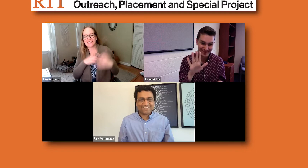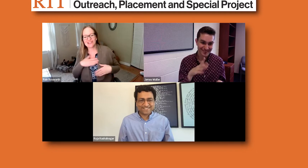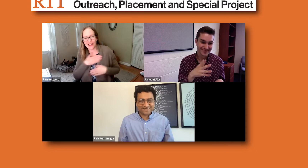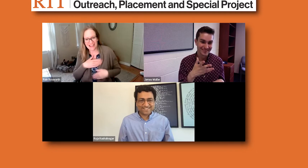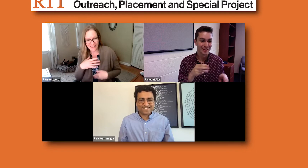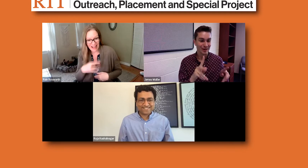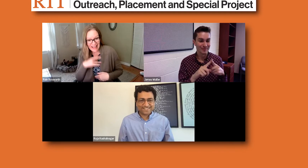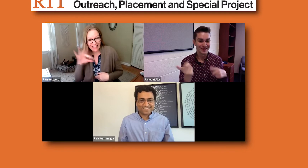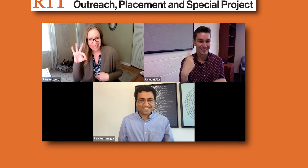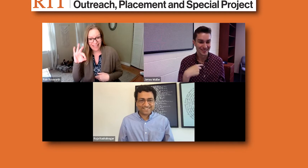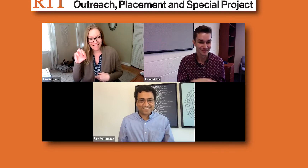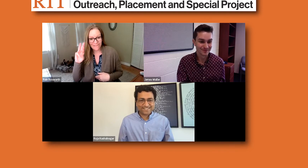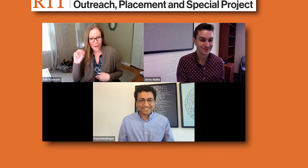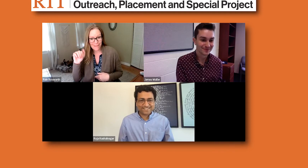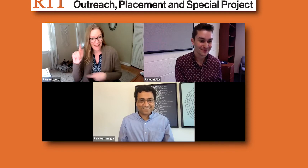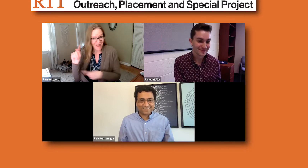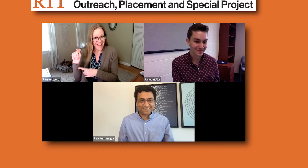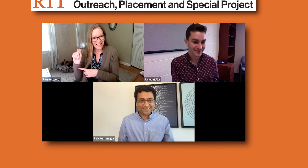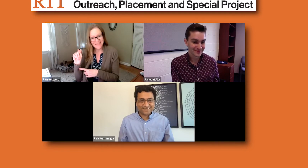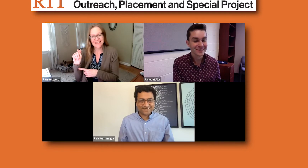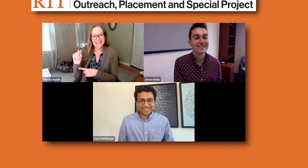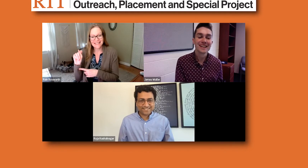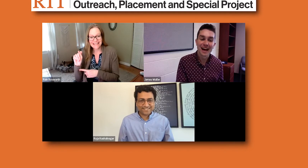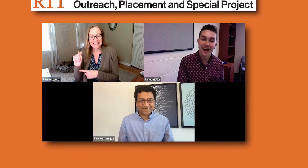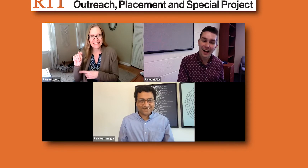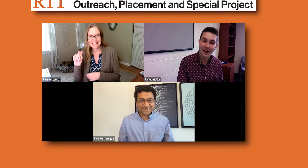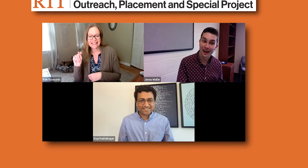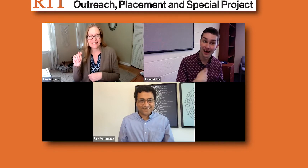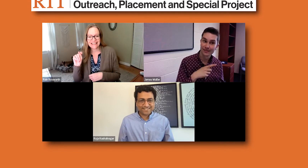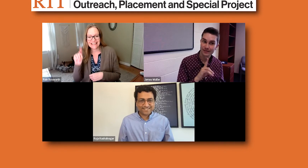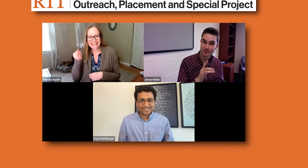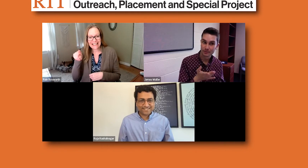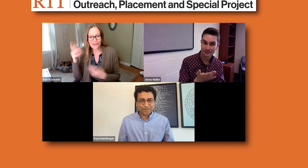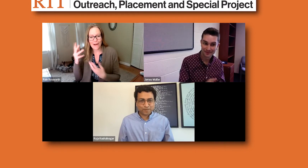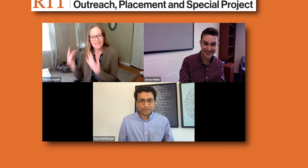Thank you so much. I really enjoyed this. I hope you like the format